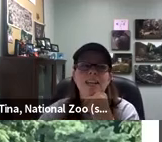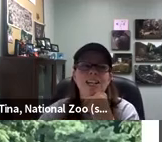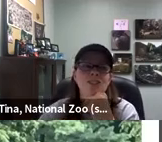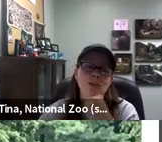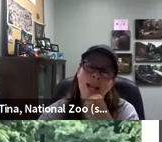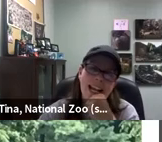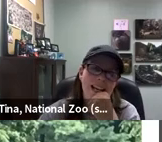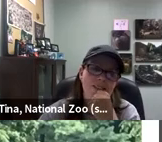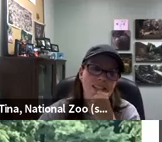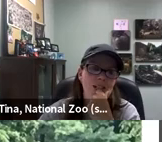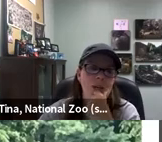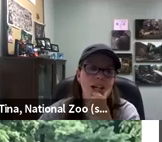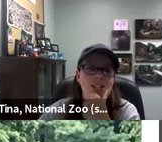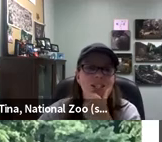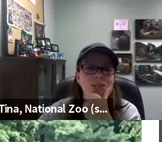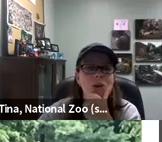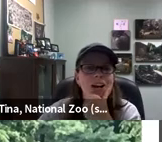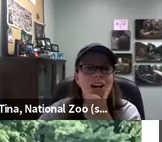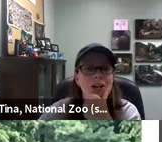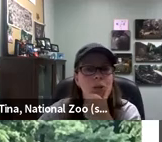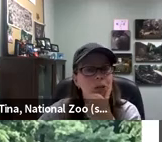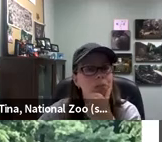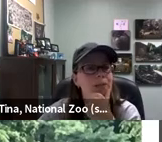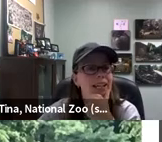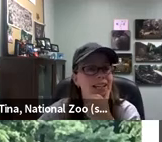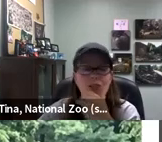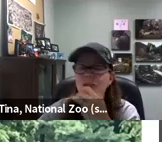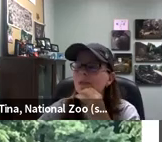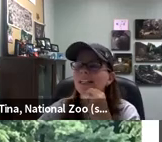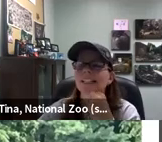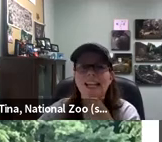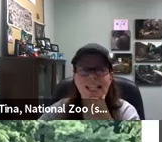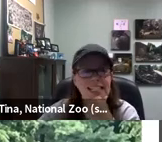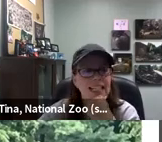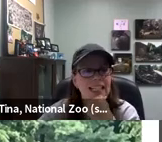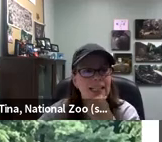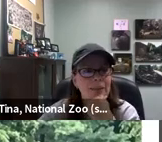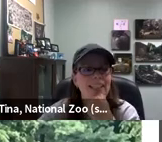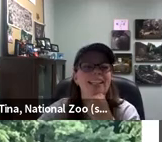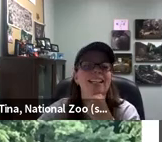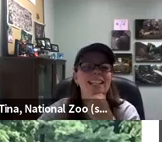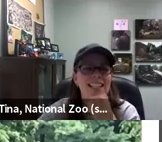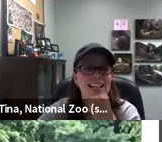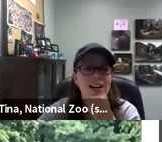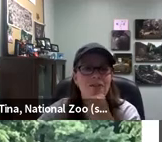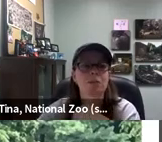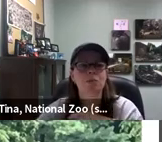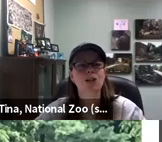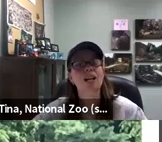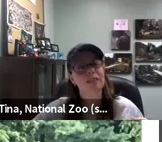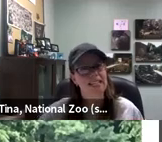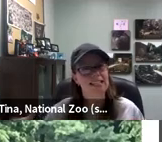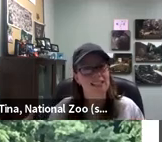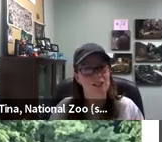is you have situations where you put plants, you spend a lot of time